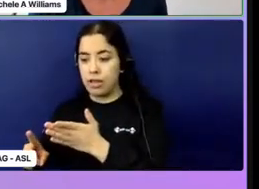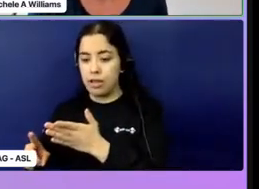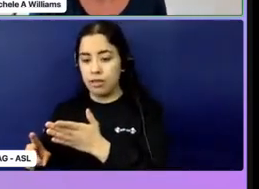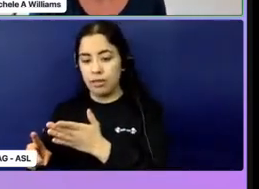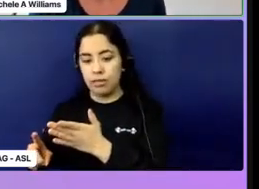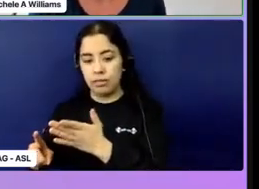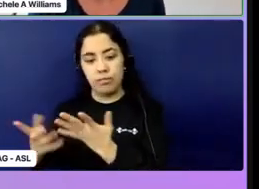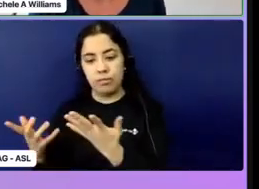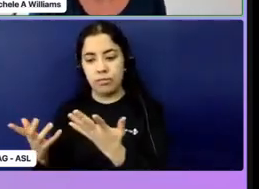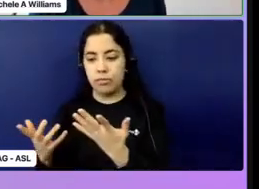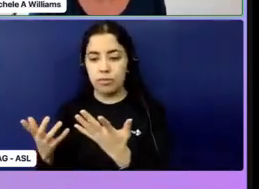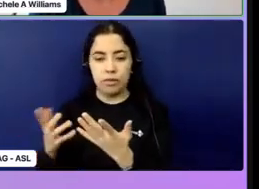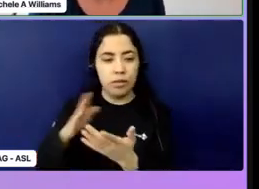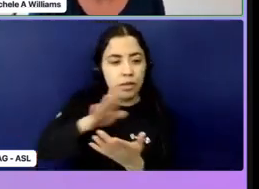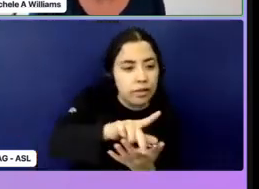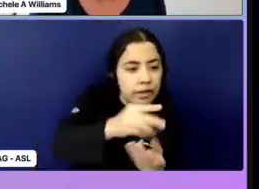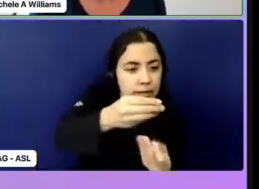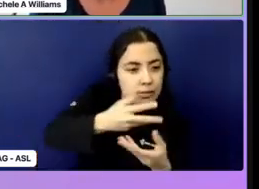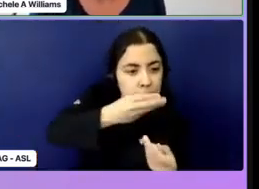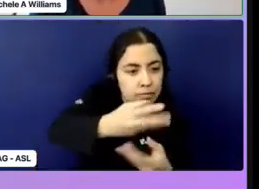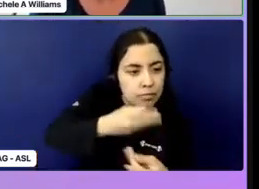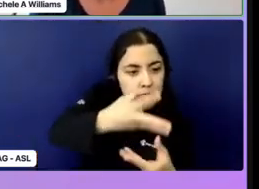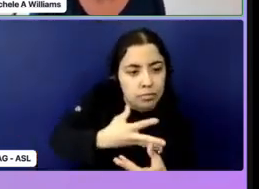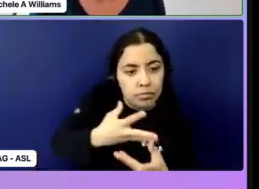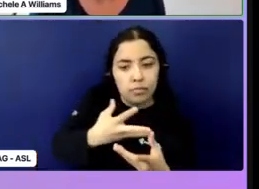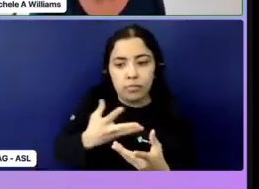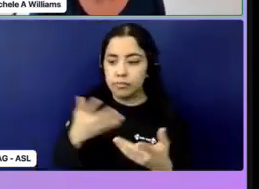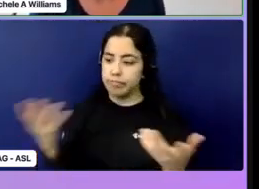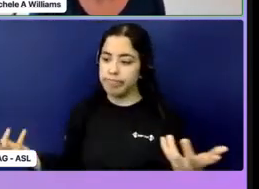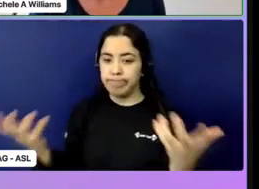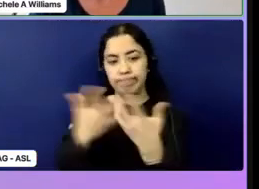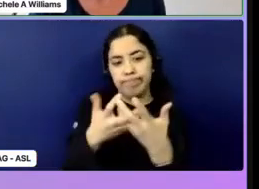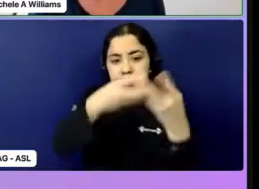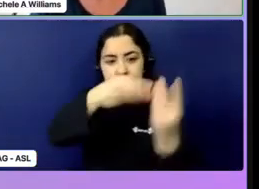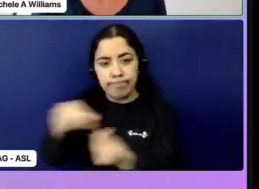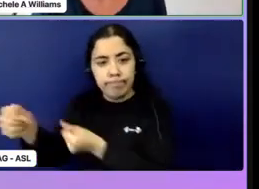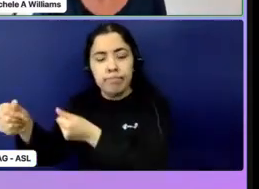for that in what you are going to design, and again is what you are designing actually going to get at the